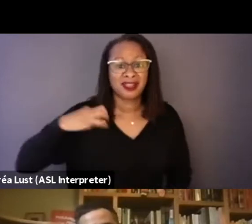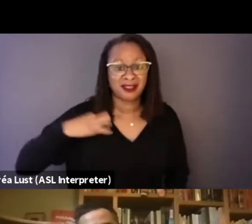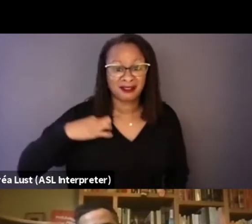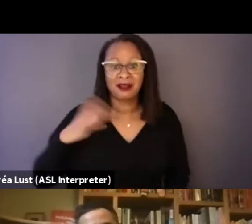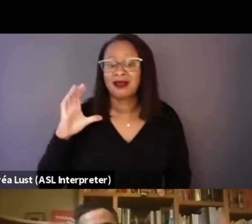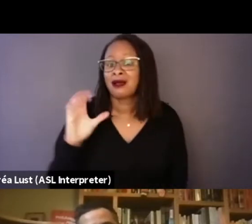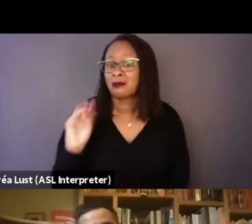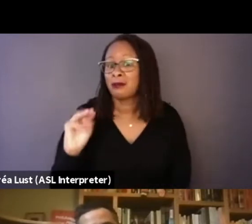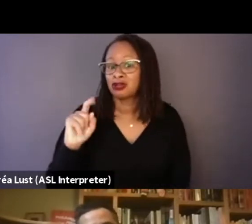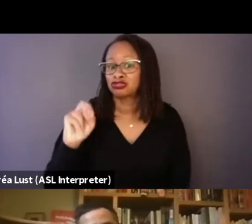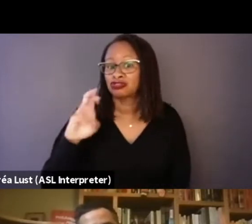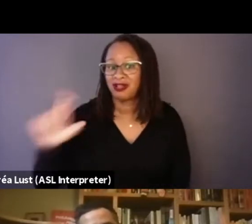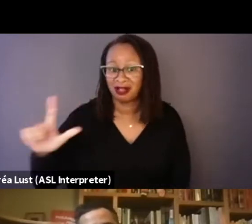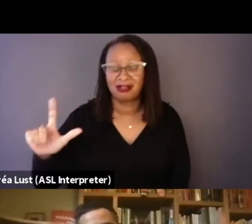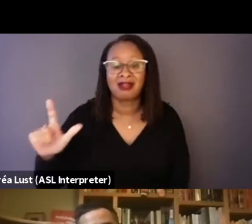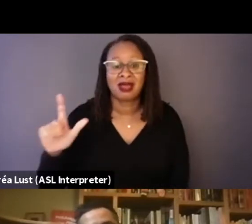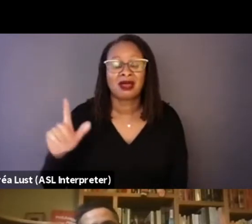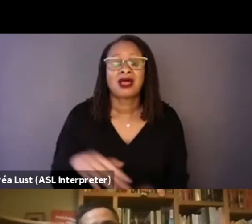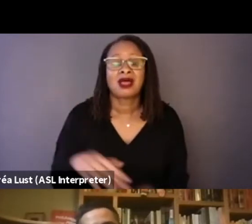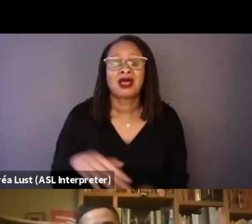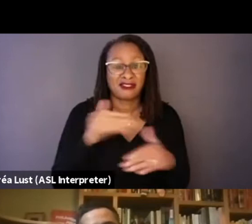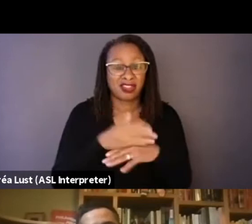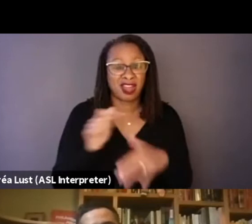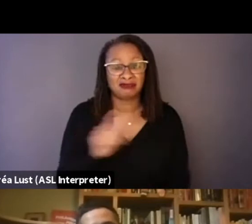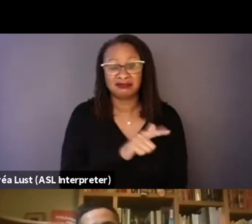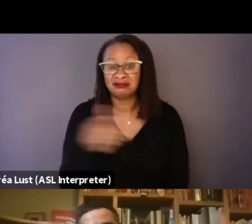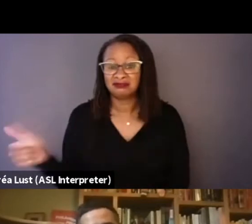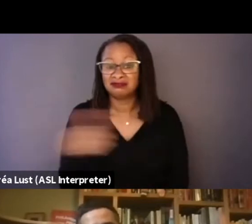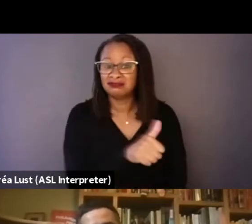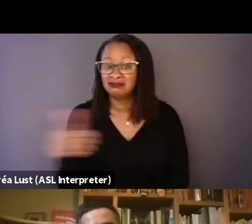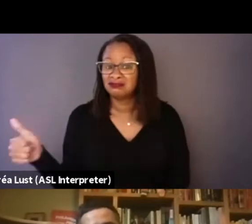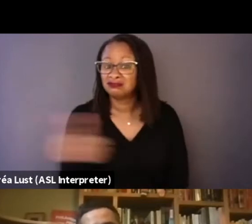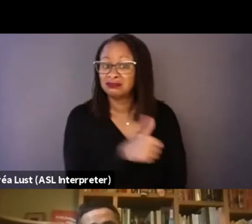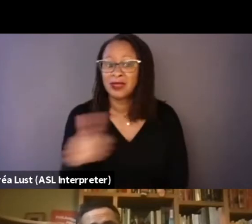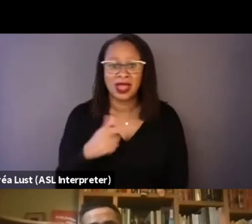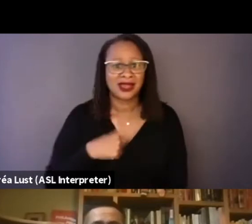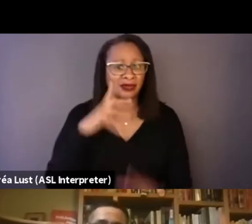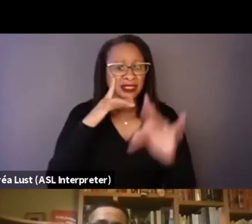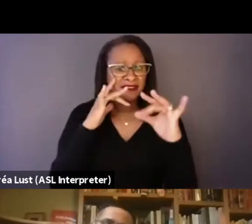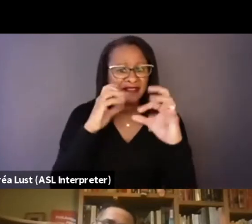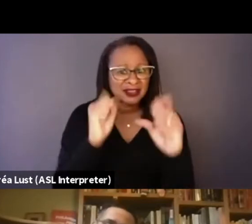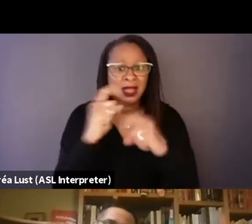we're going back and forth during the summers, and I was always really fascinated about the women of my family.